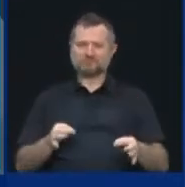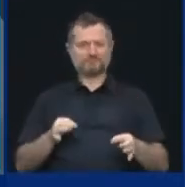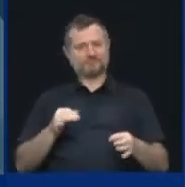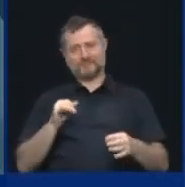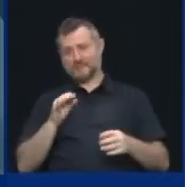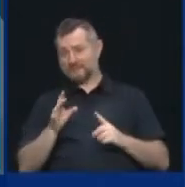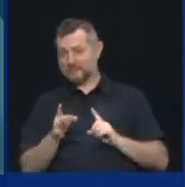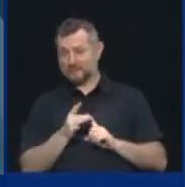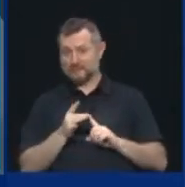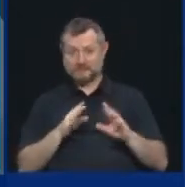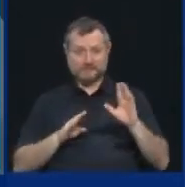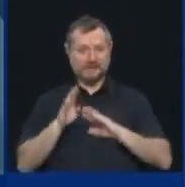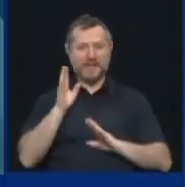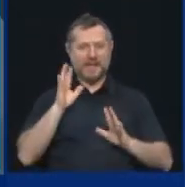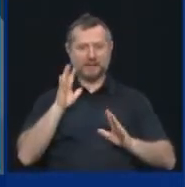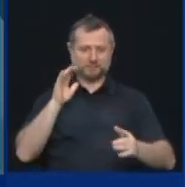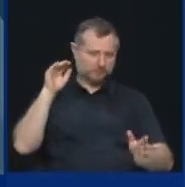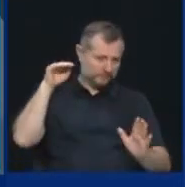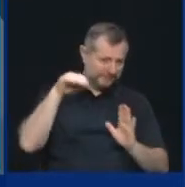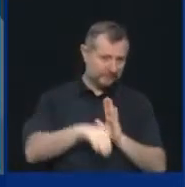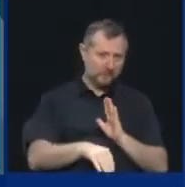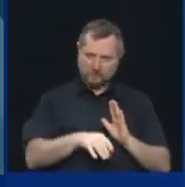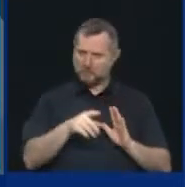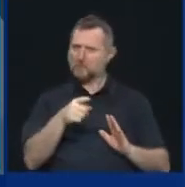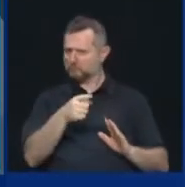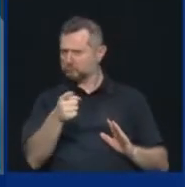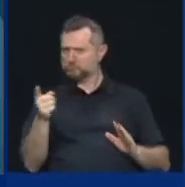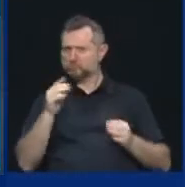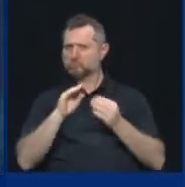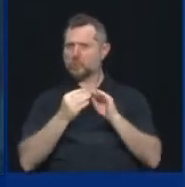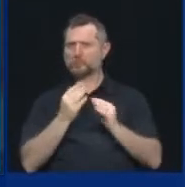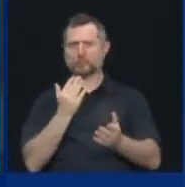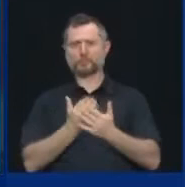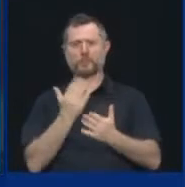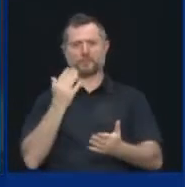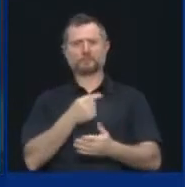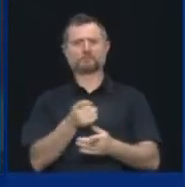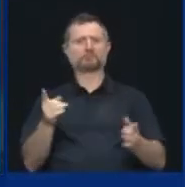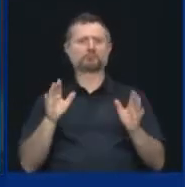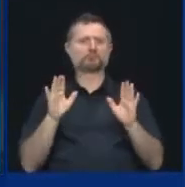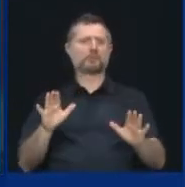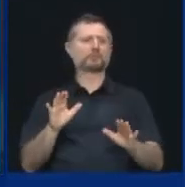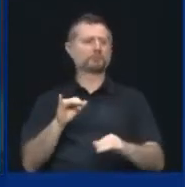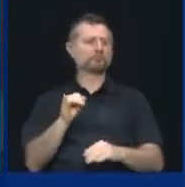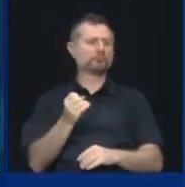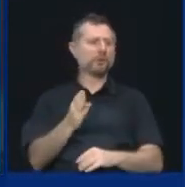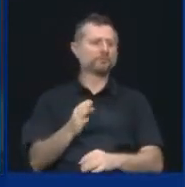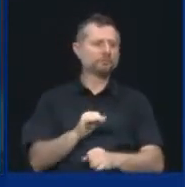OF NEW YORKERS ARE THE ONES WHO DETERMINED THE POSITIVITY RATE.